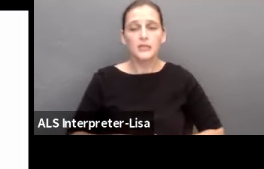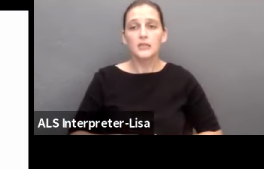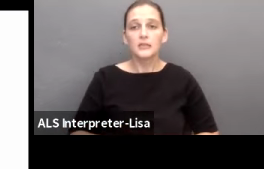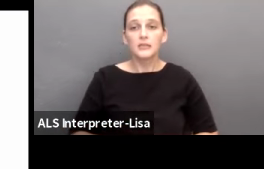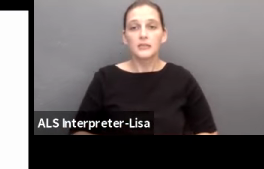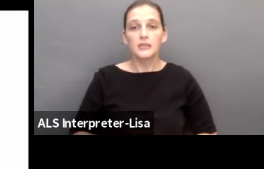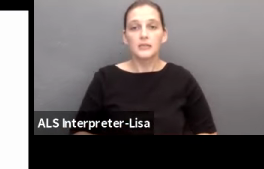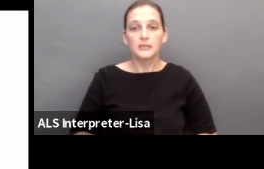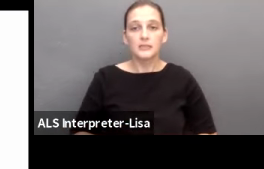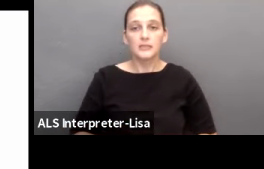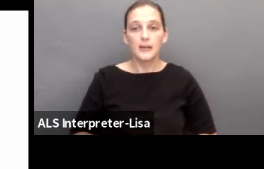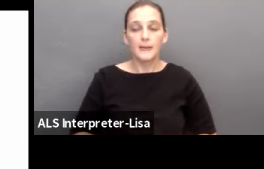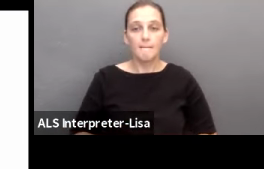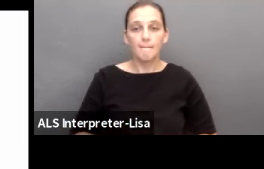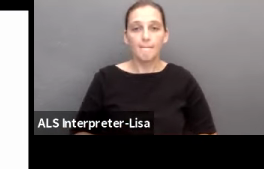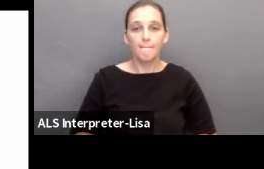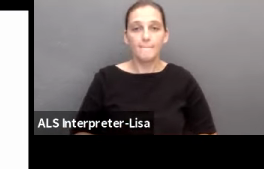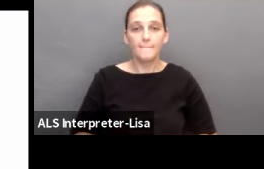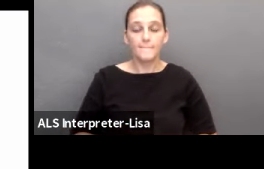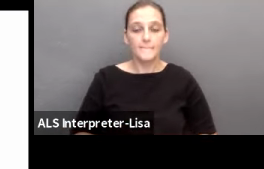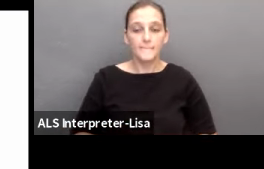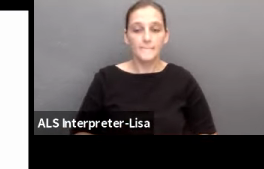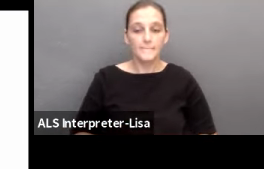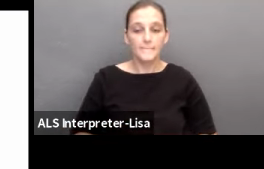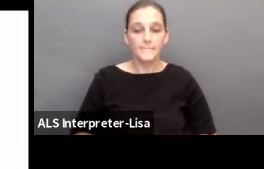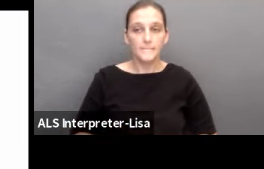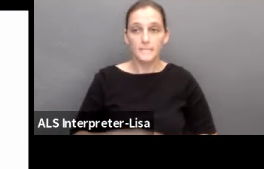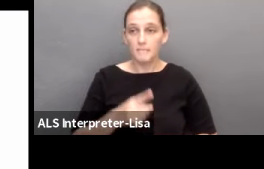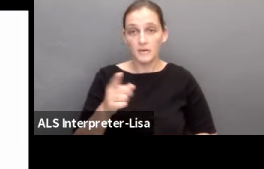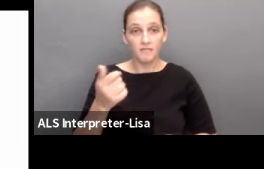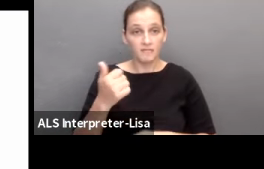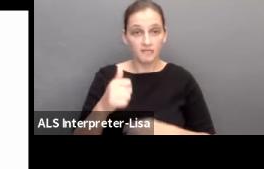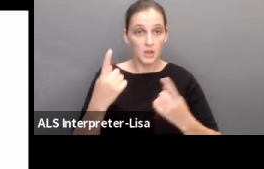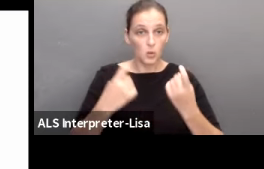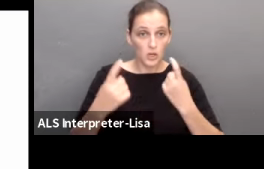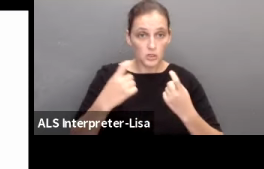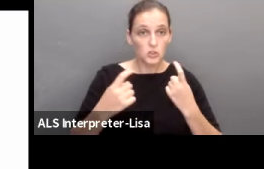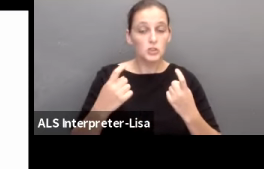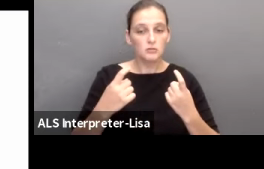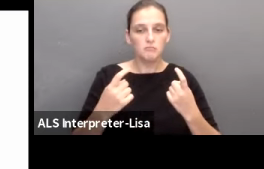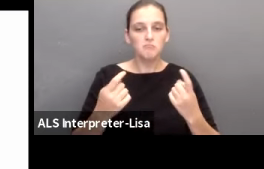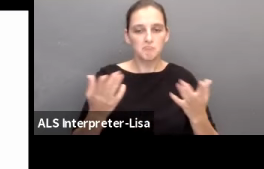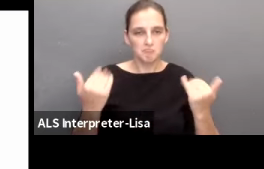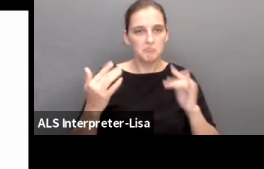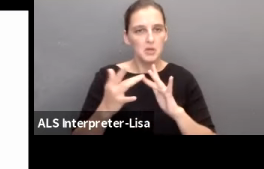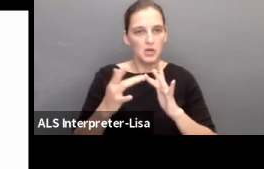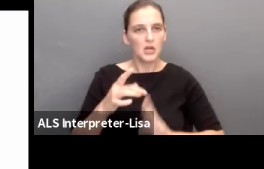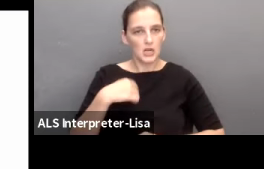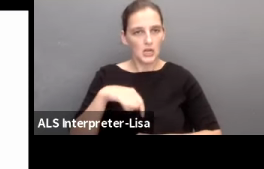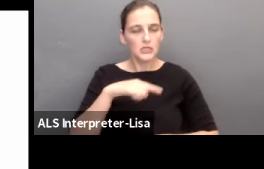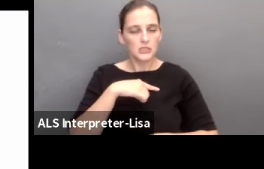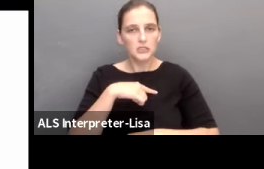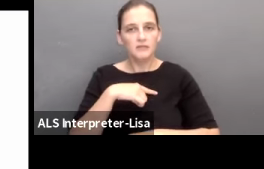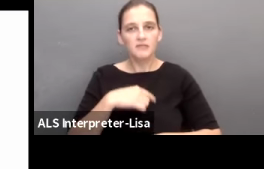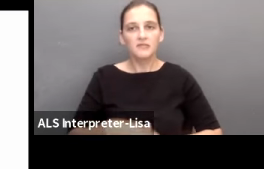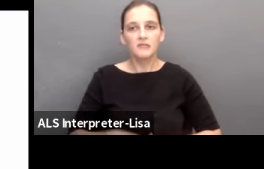we'll also if you have any questions don't hesitate to contact us and we --.